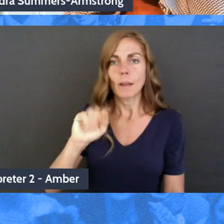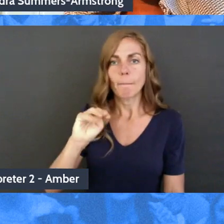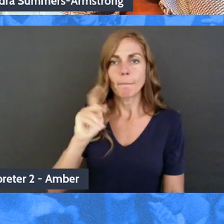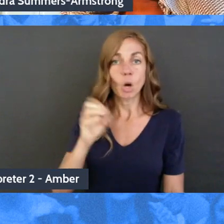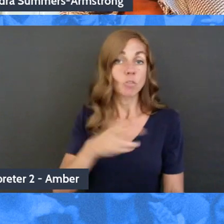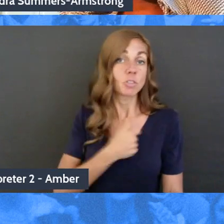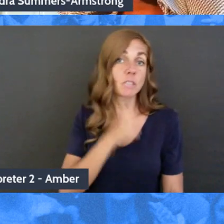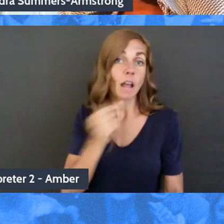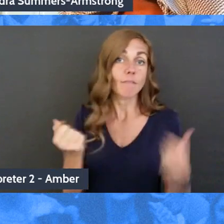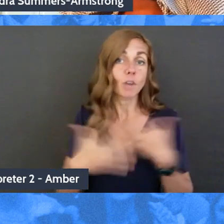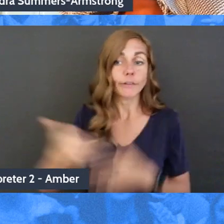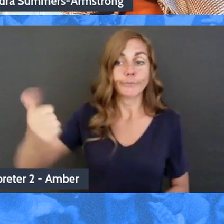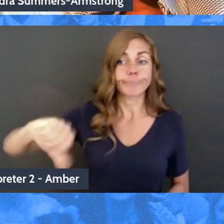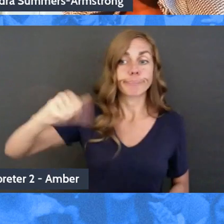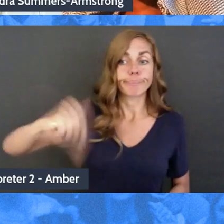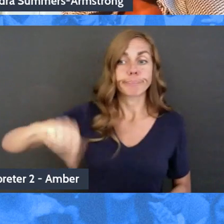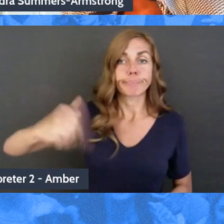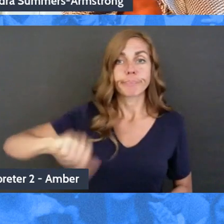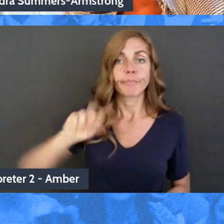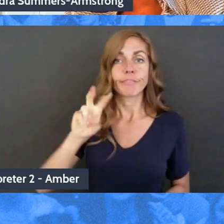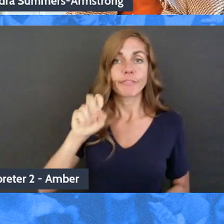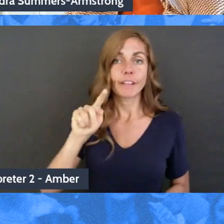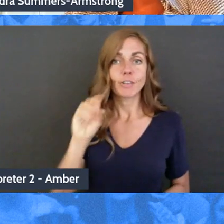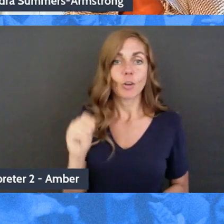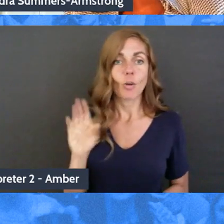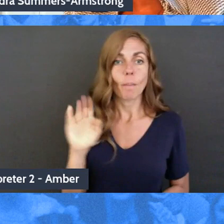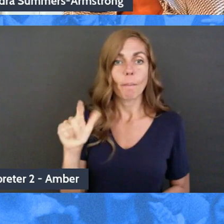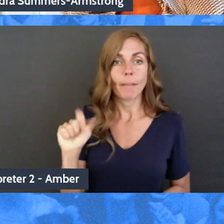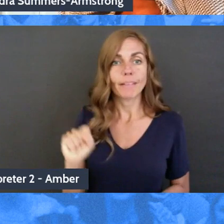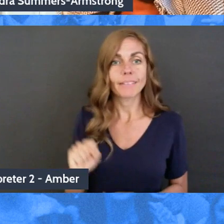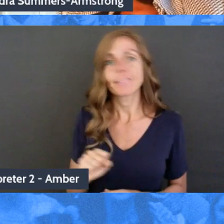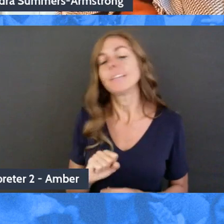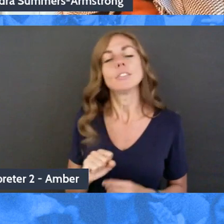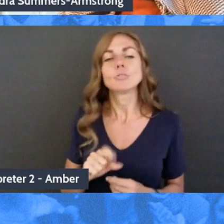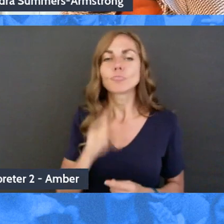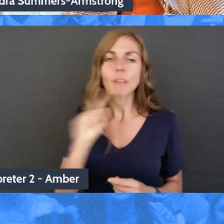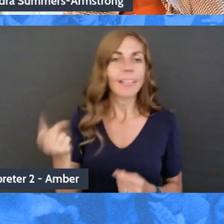and really deliver a strong message to say,